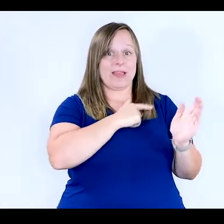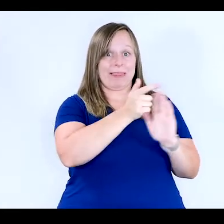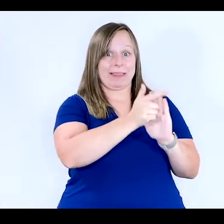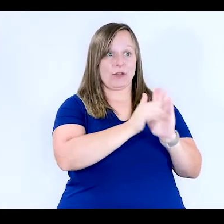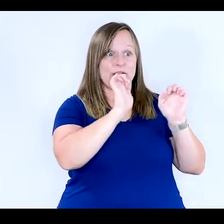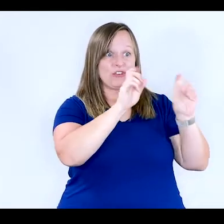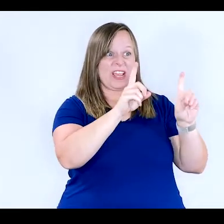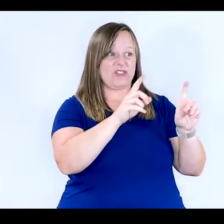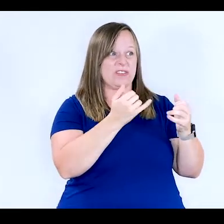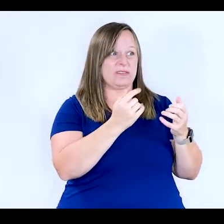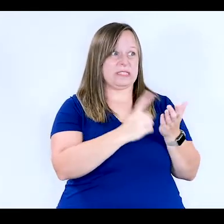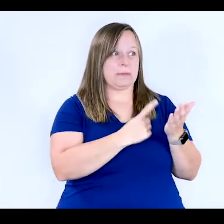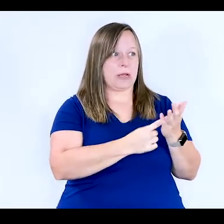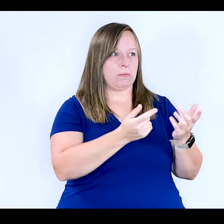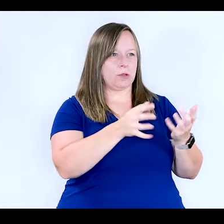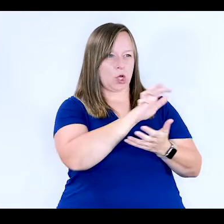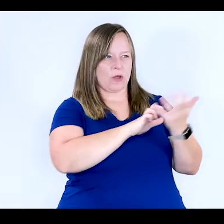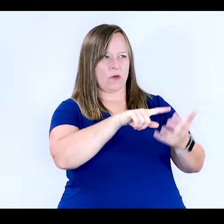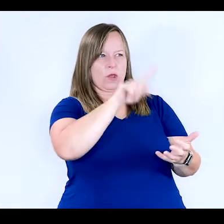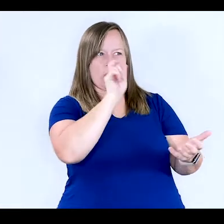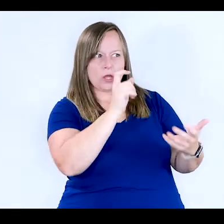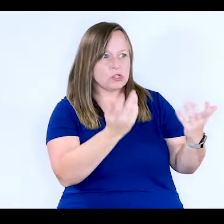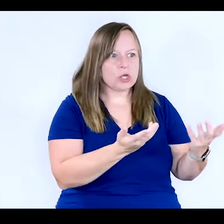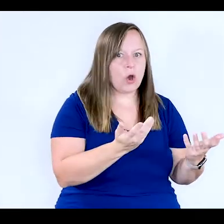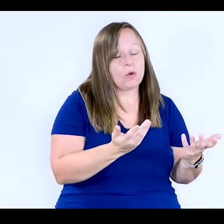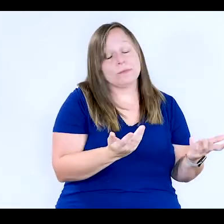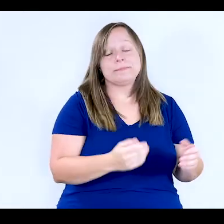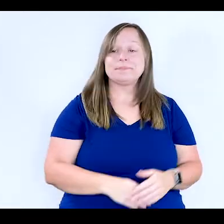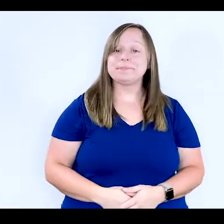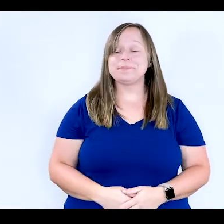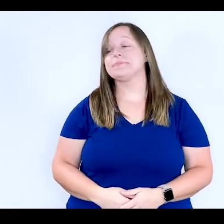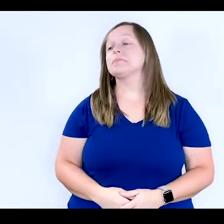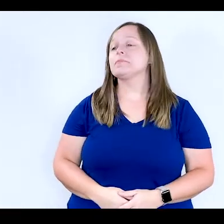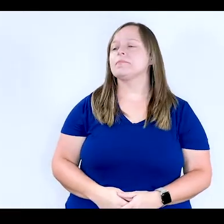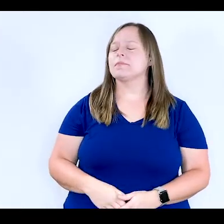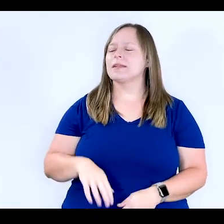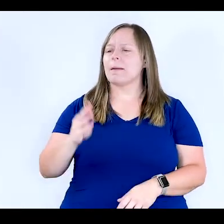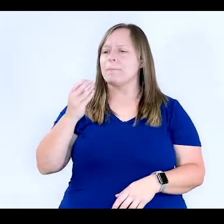a legal education are somehow confused by it too. K: Michelle, can you talk to us